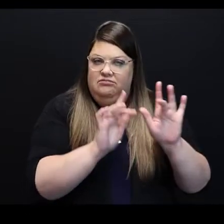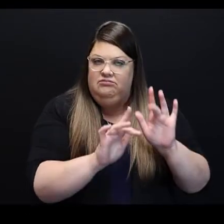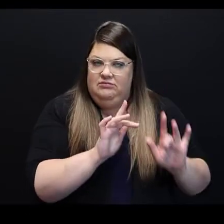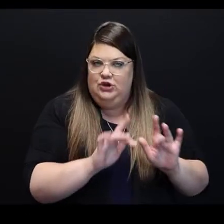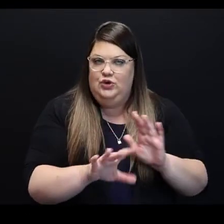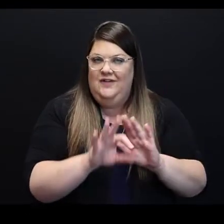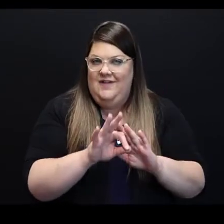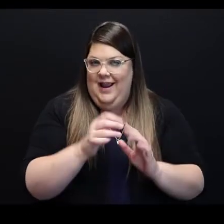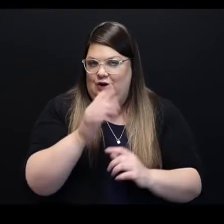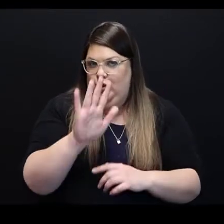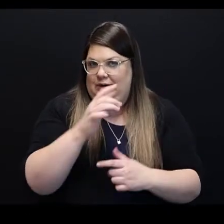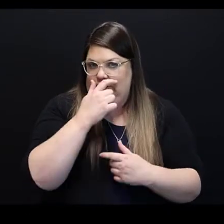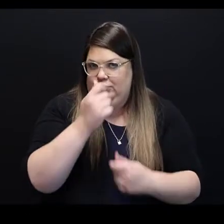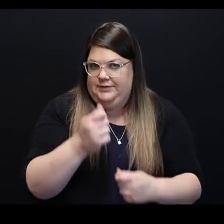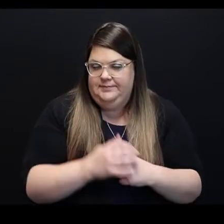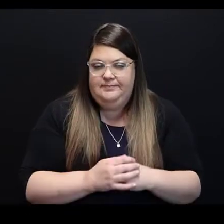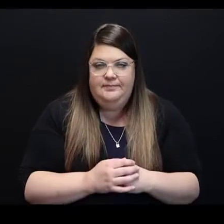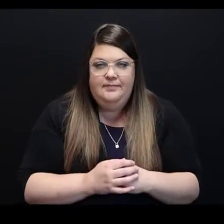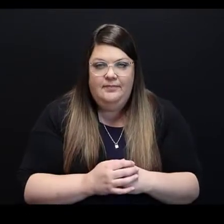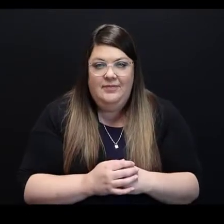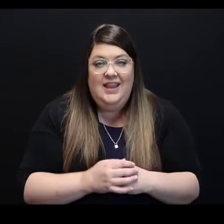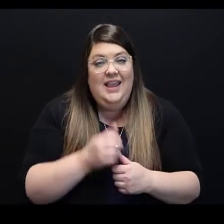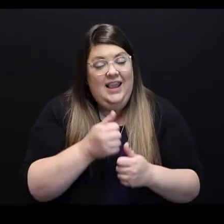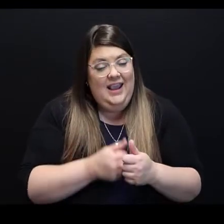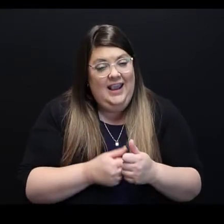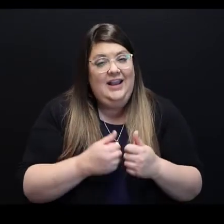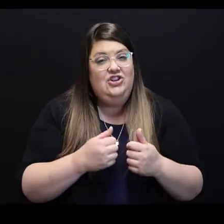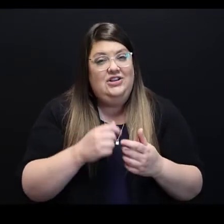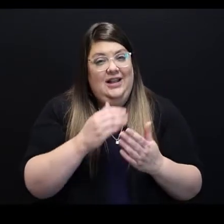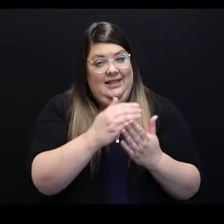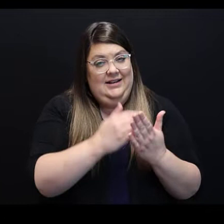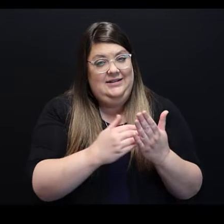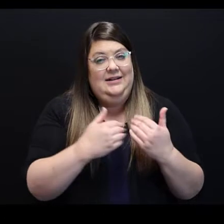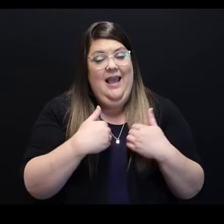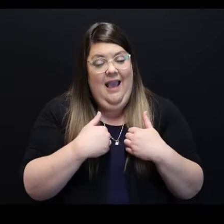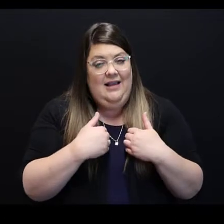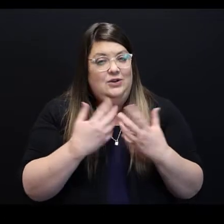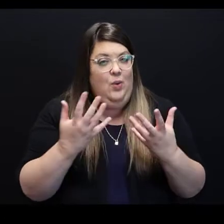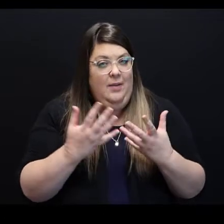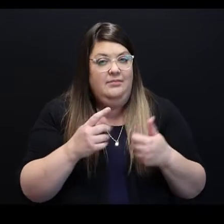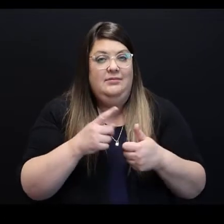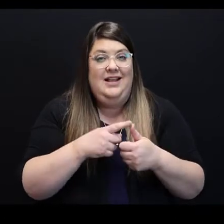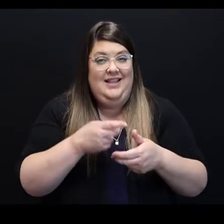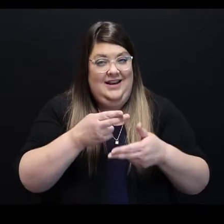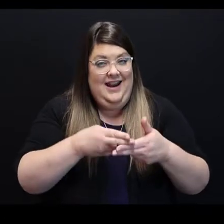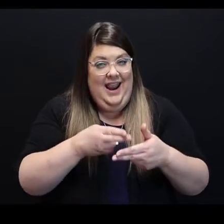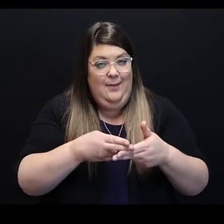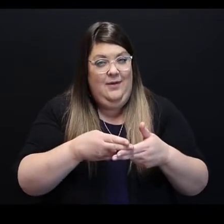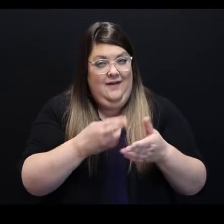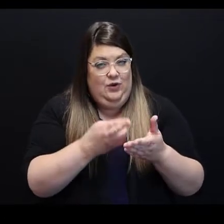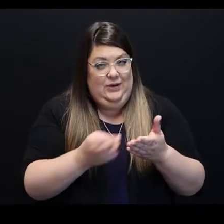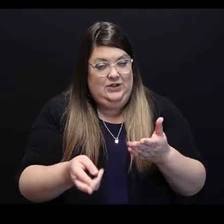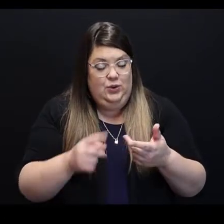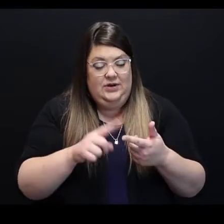Each resource listing provides the following: the name of the resource, the resources logo, a brief